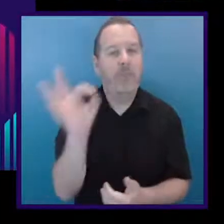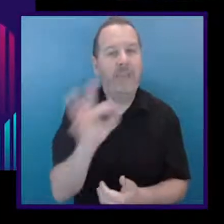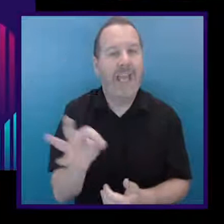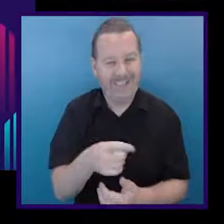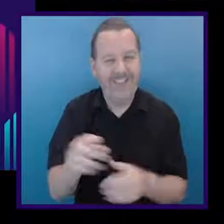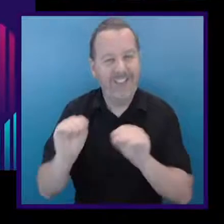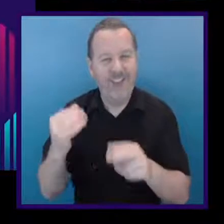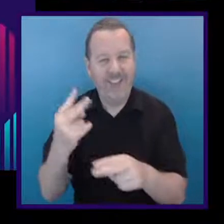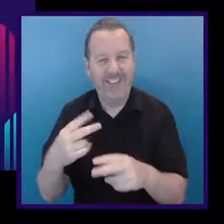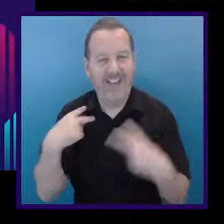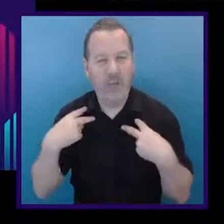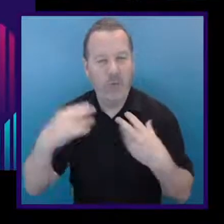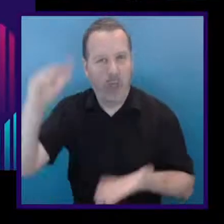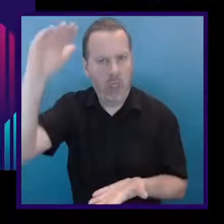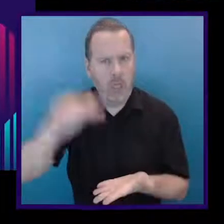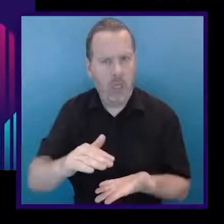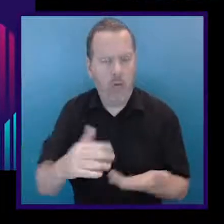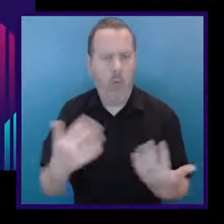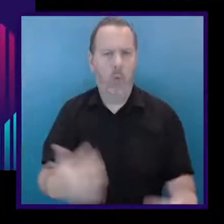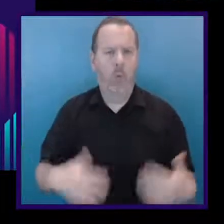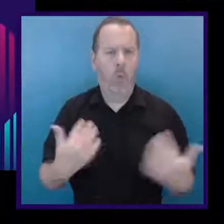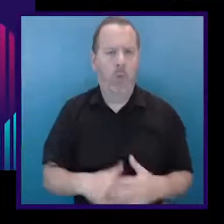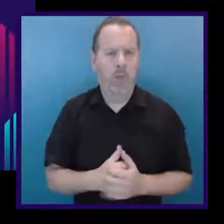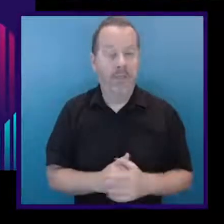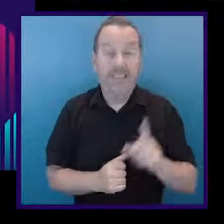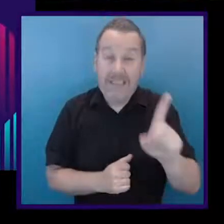It might not be a shock whenever I tell you that it was largely due to the Coronavirus